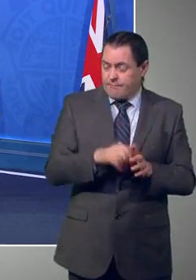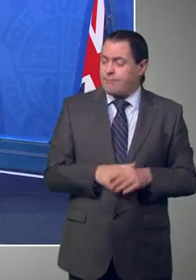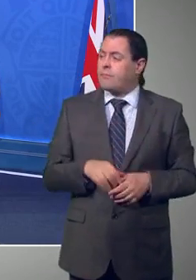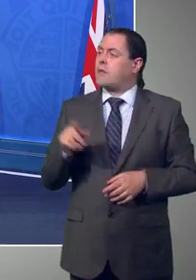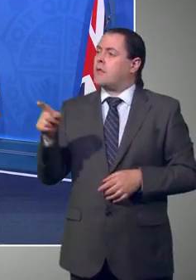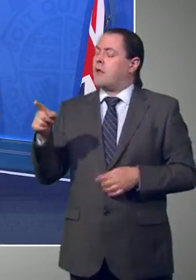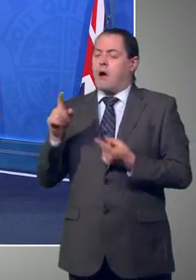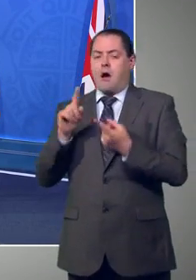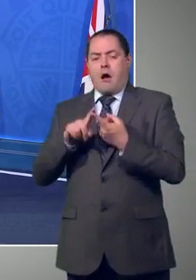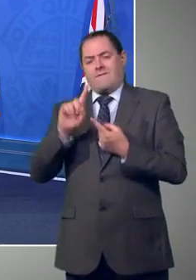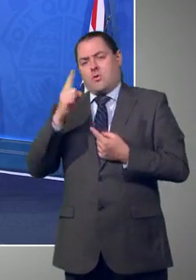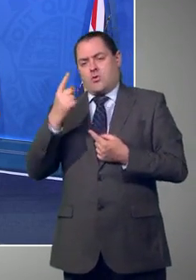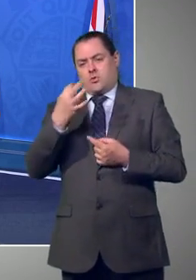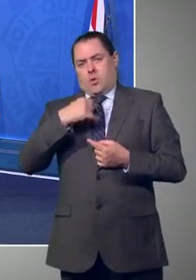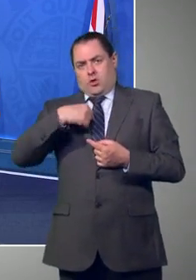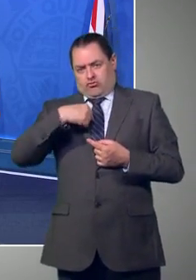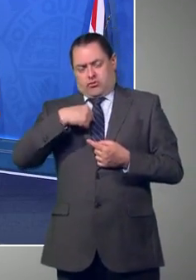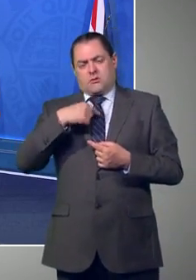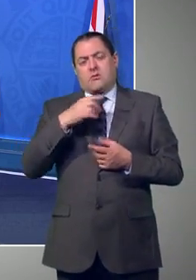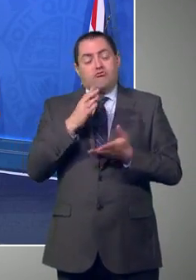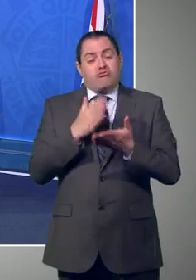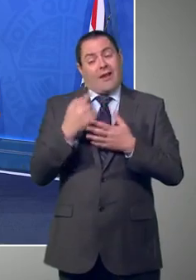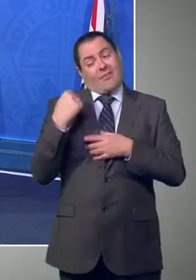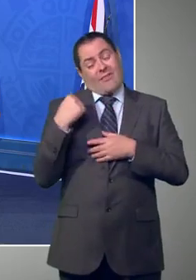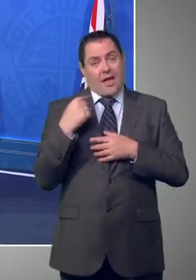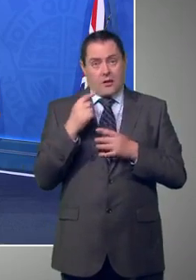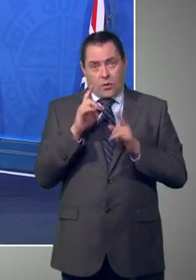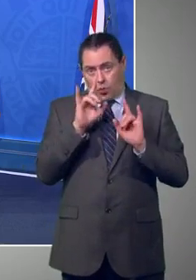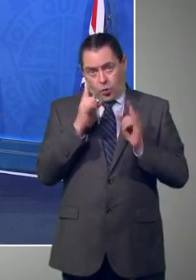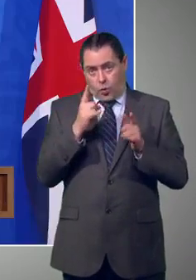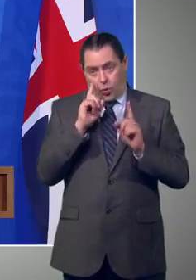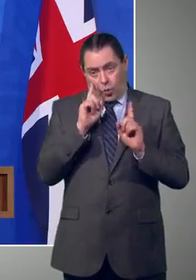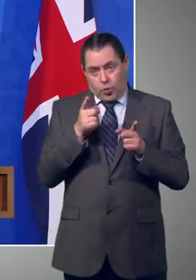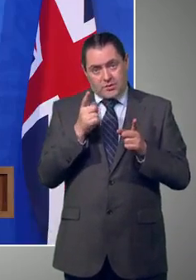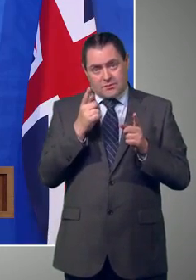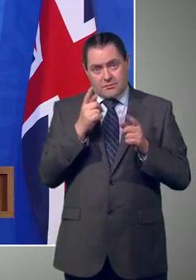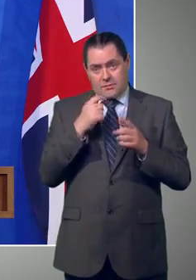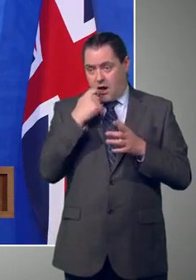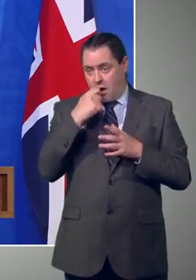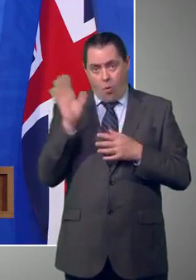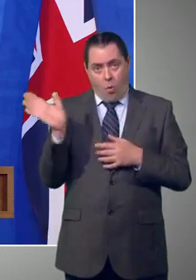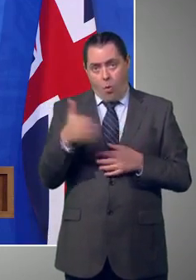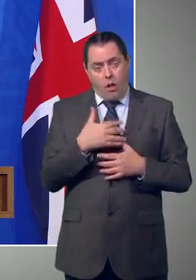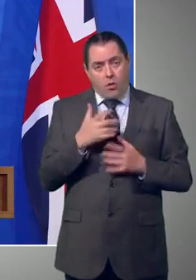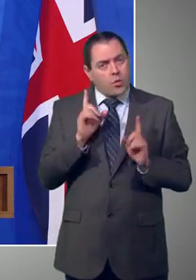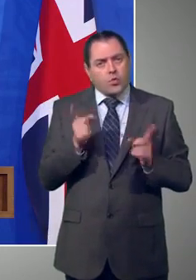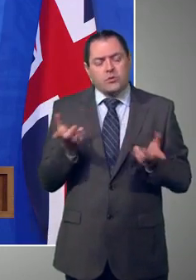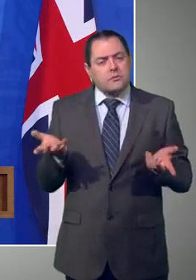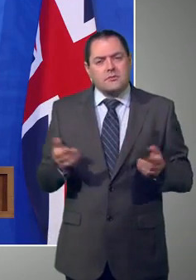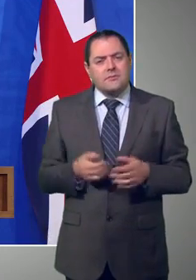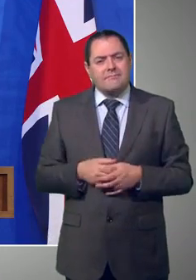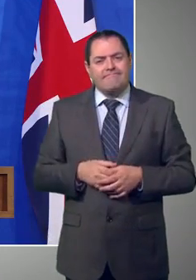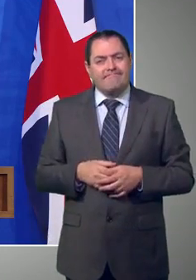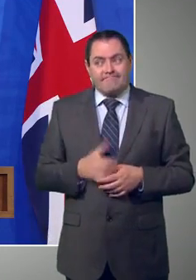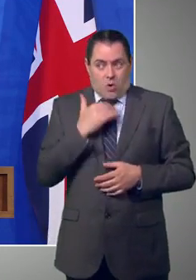Unfortunately, we didn't have the testing capacity to put that policy in place across the whole country, You know it